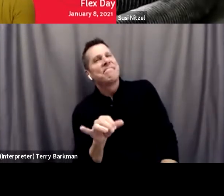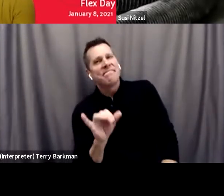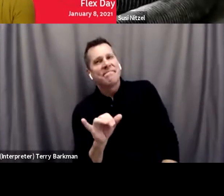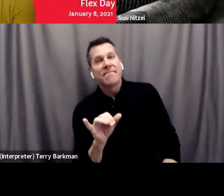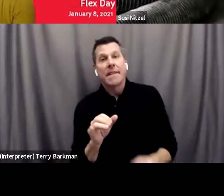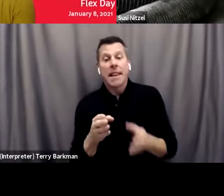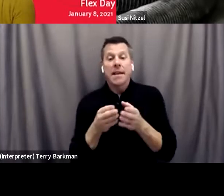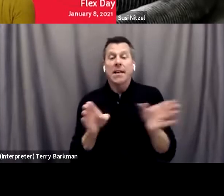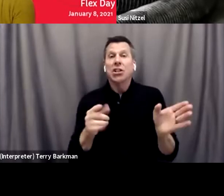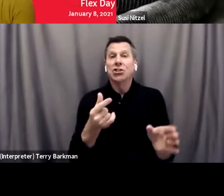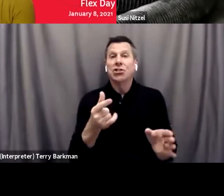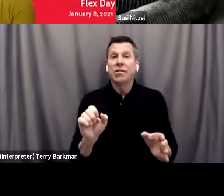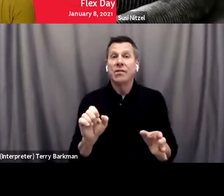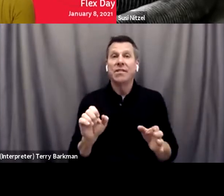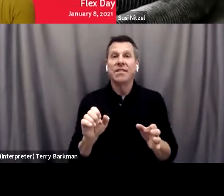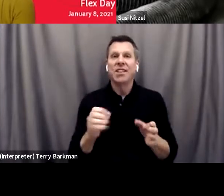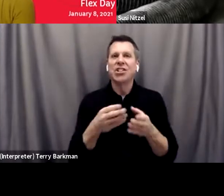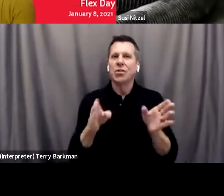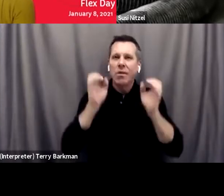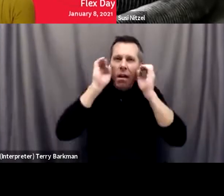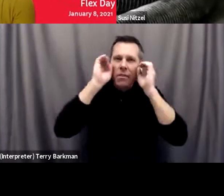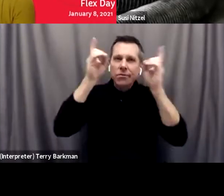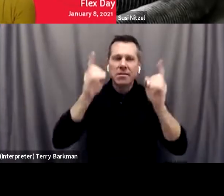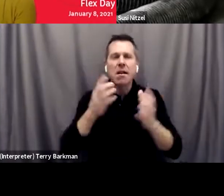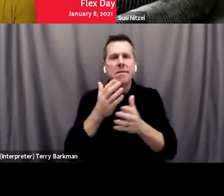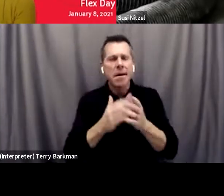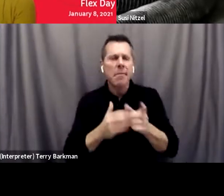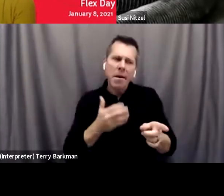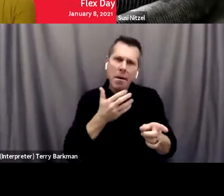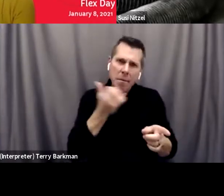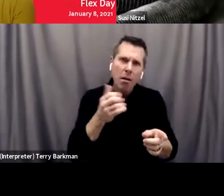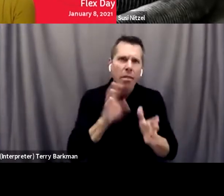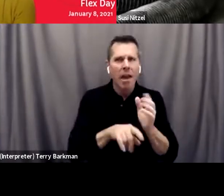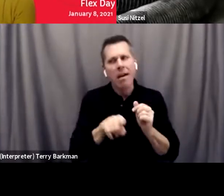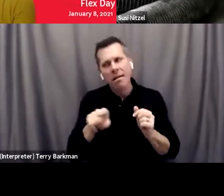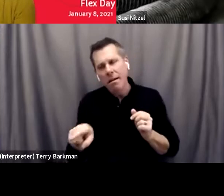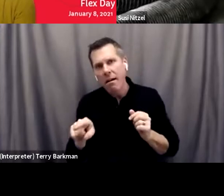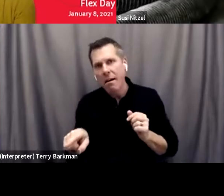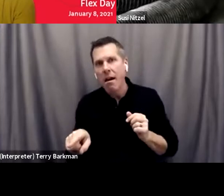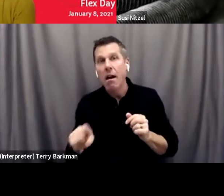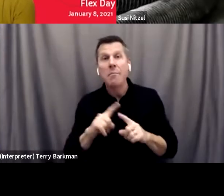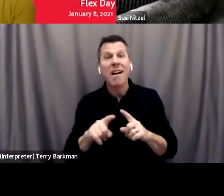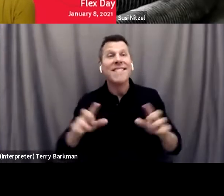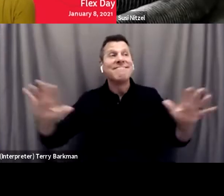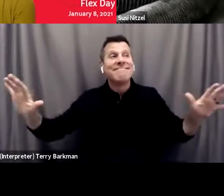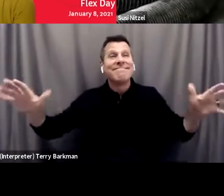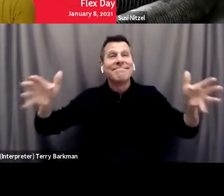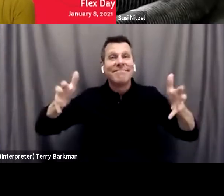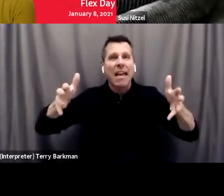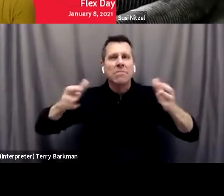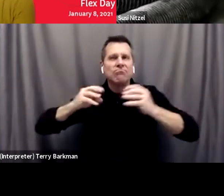classes that might work better than some of the others, but being able to have that collaborative conversation with a colleague,